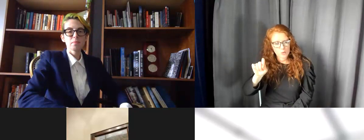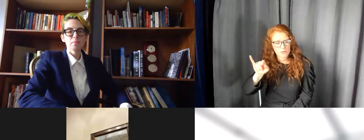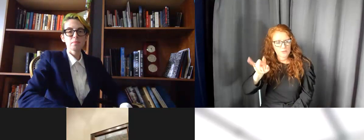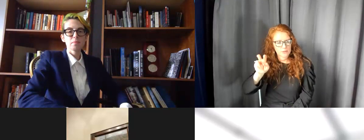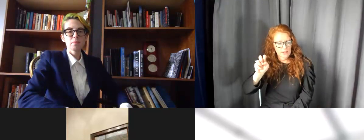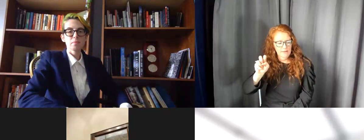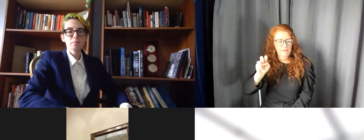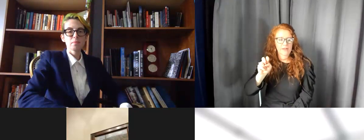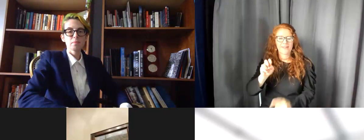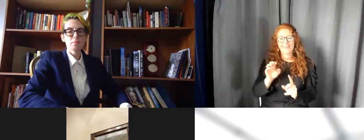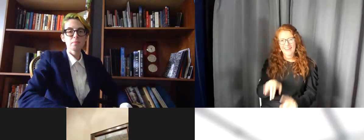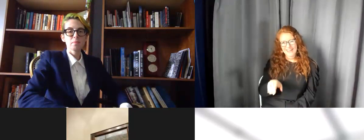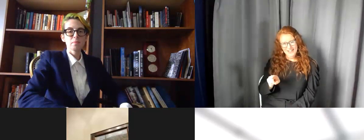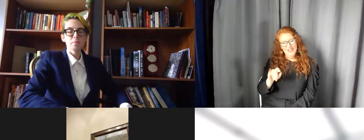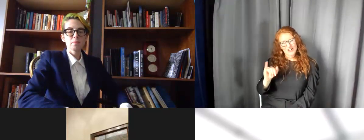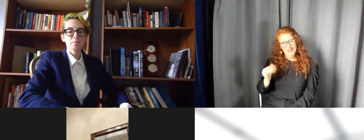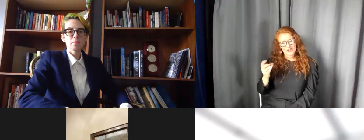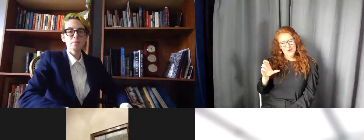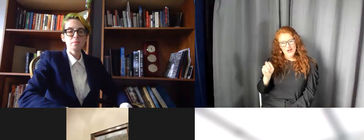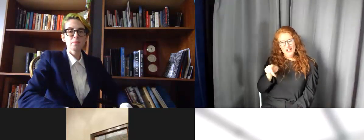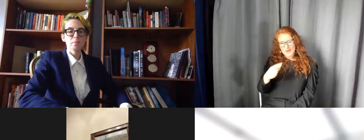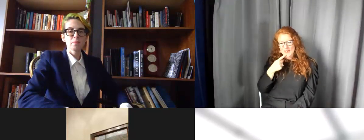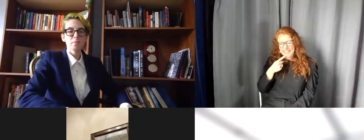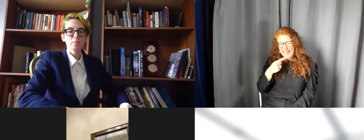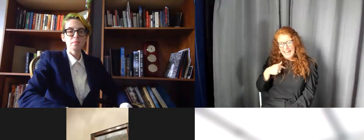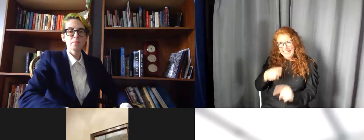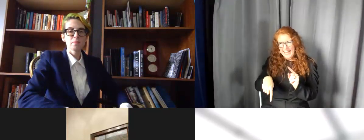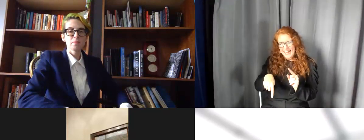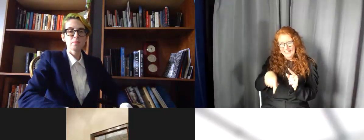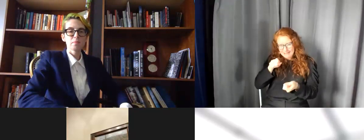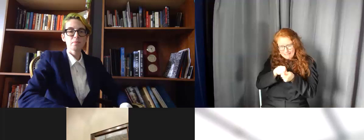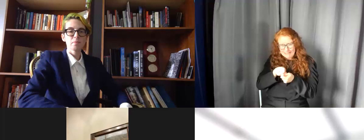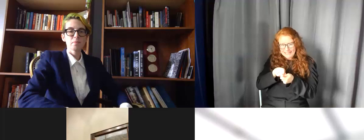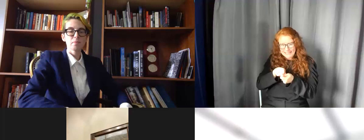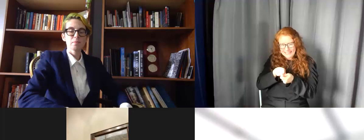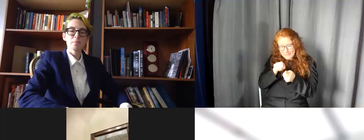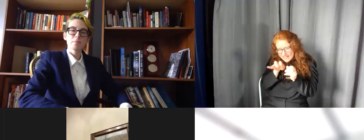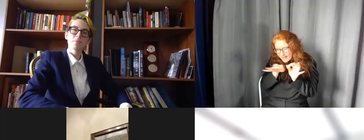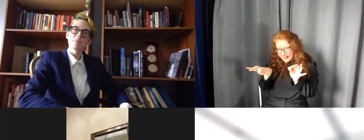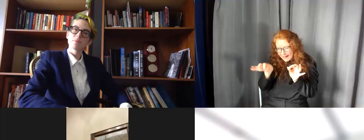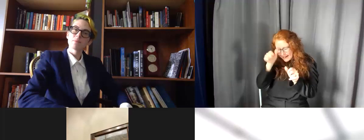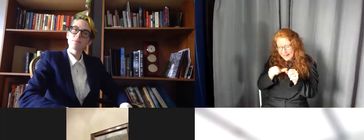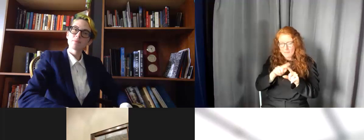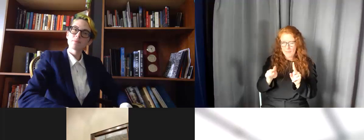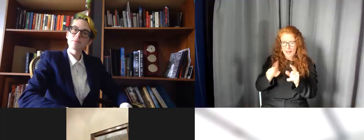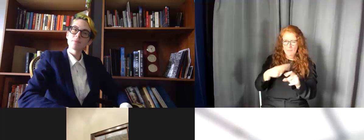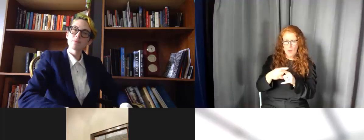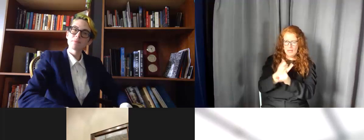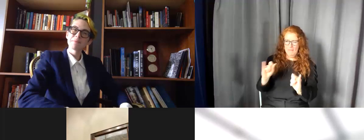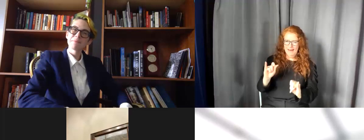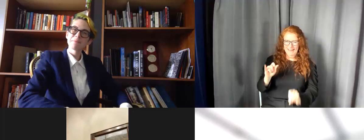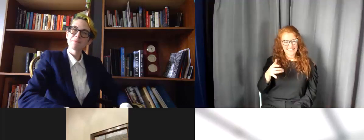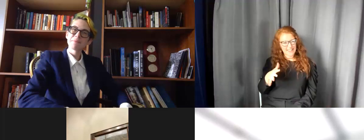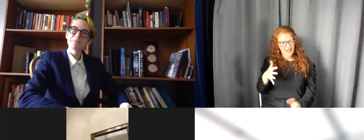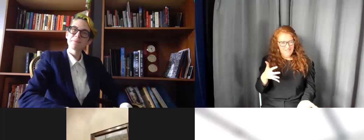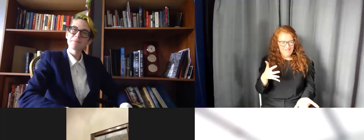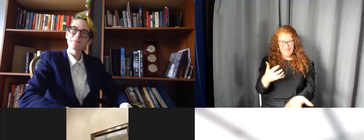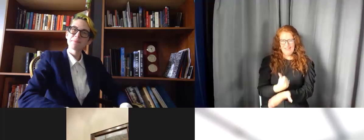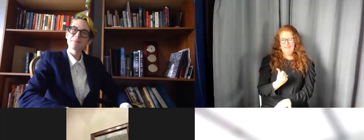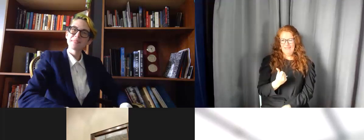Grace: Jordan you had said this earlier. I I can't exactly remember what it was about. I think it was about the independence that it's kind of a bummer to put it, I guess.